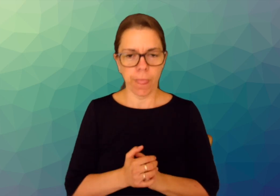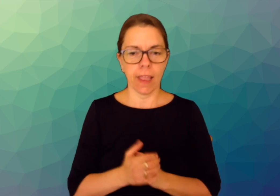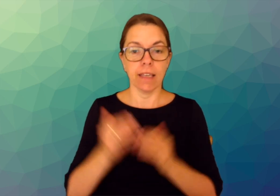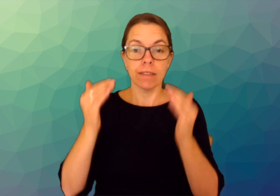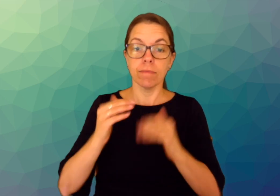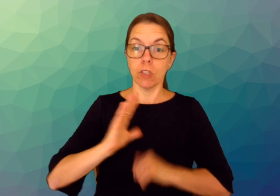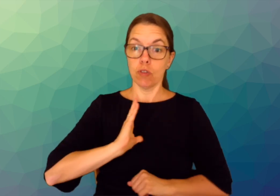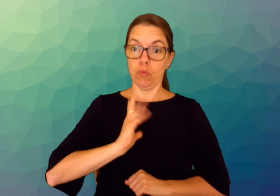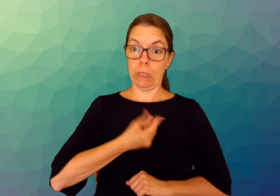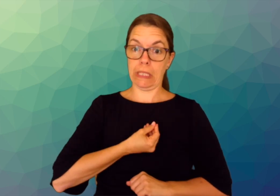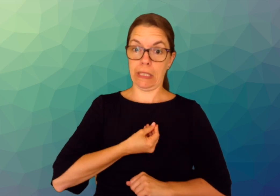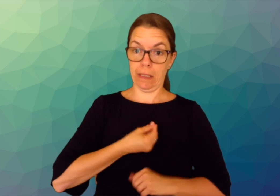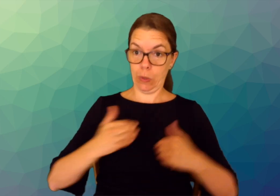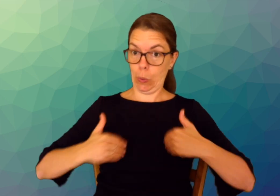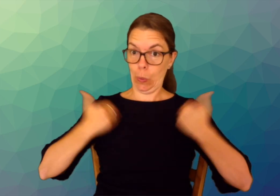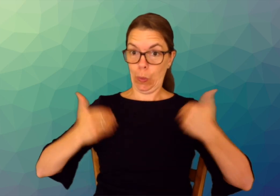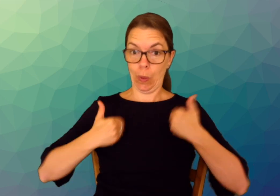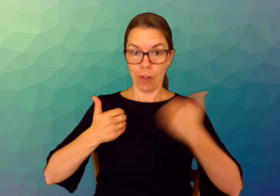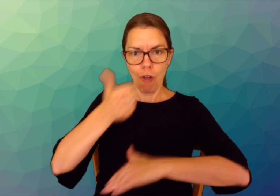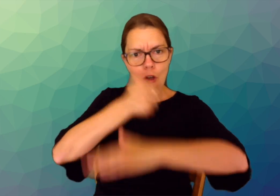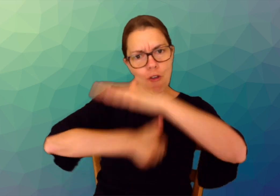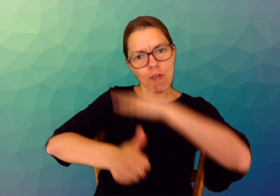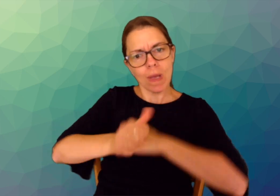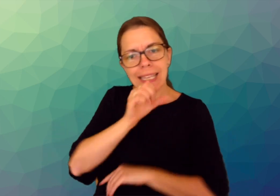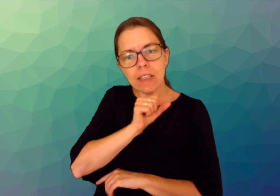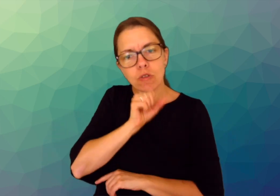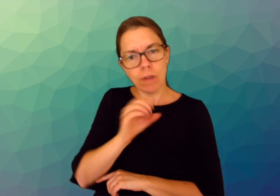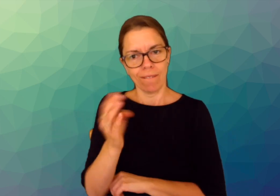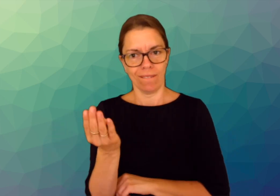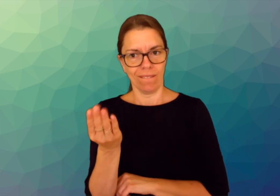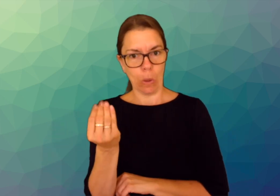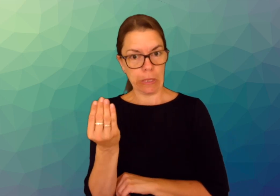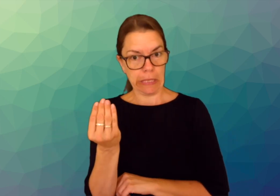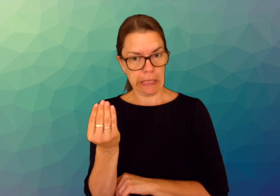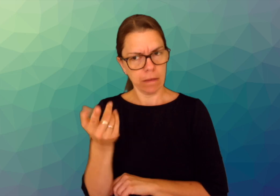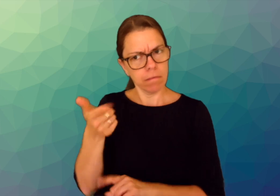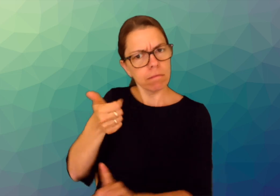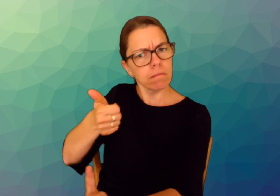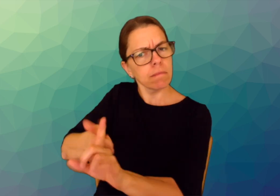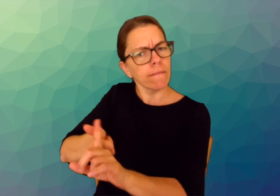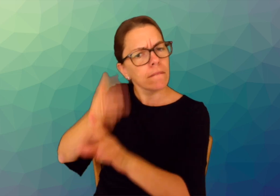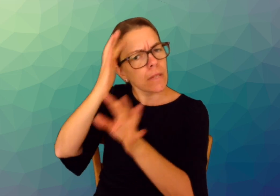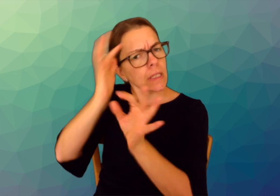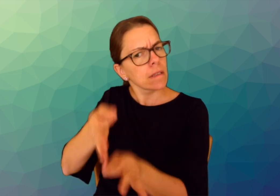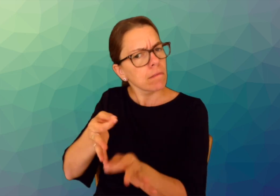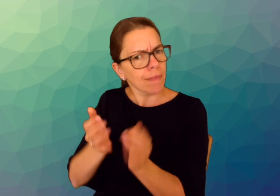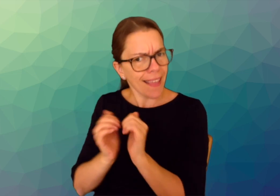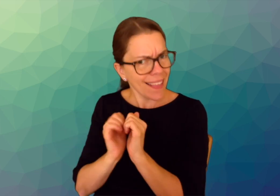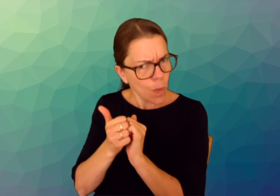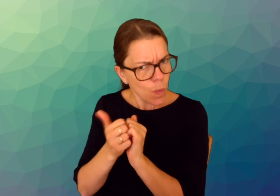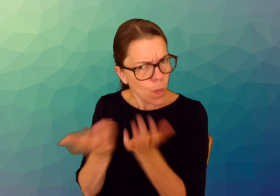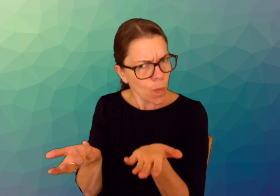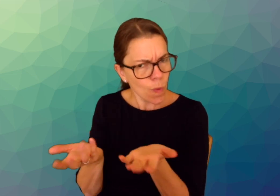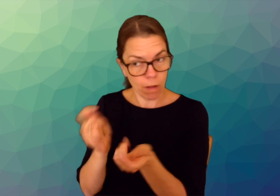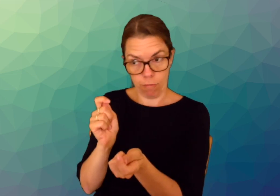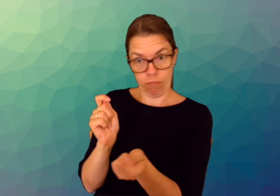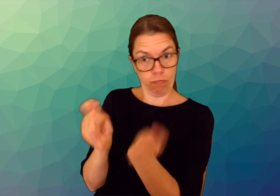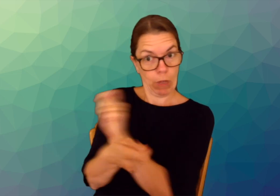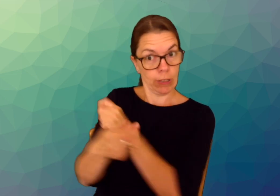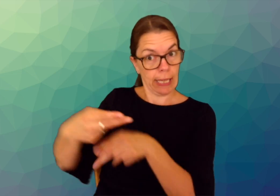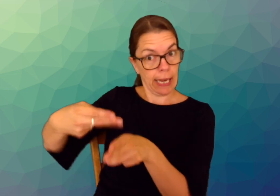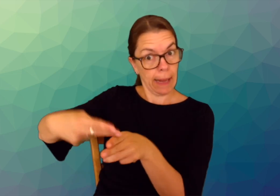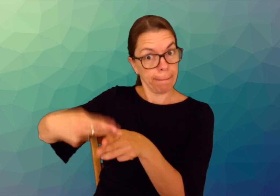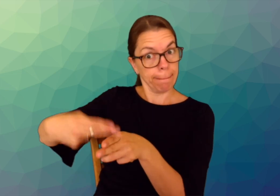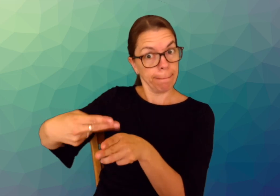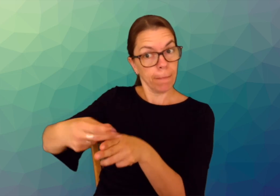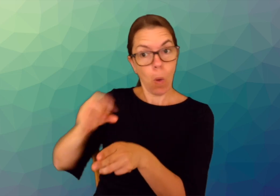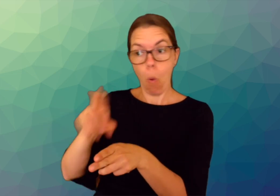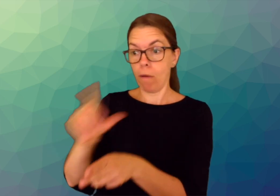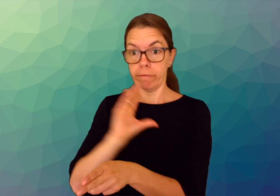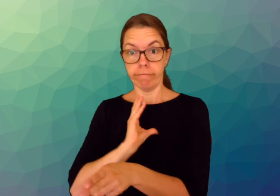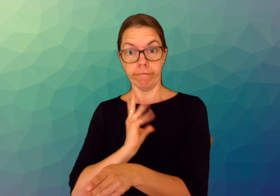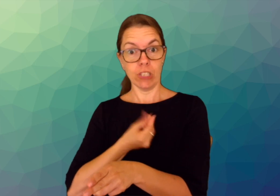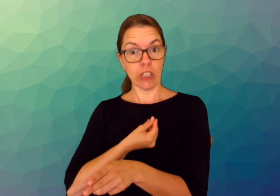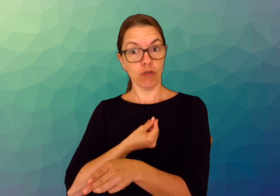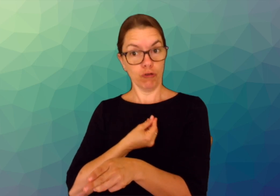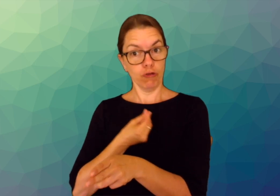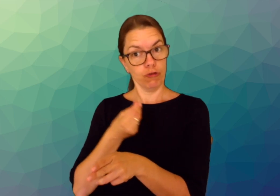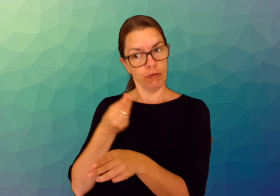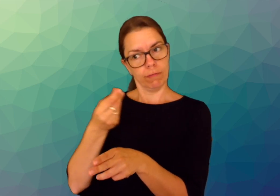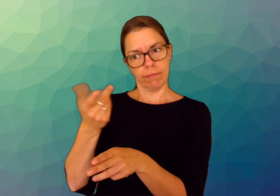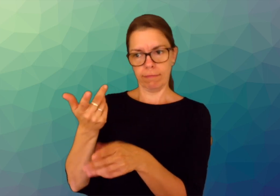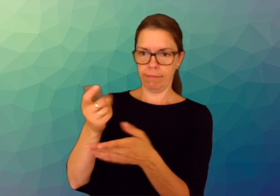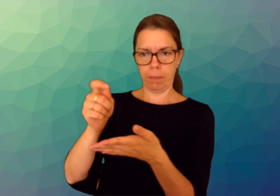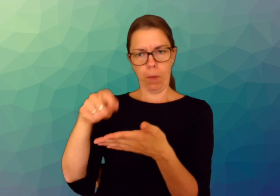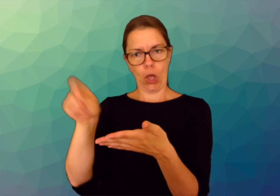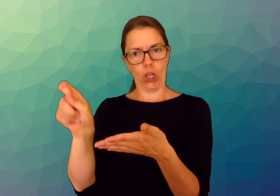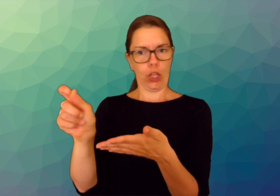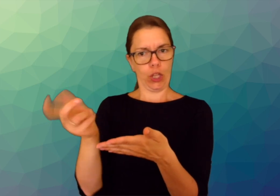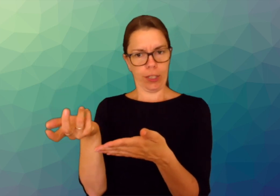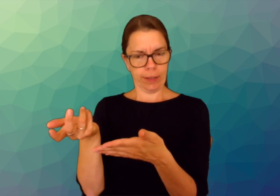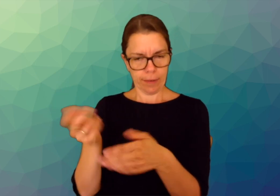Trans youth under the age of 14: self determination, changing legal name and gender markers;